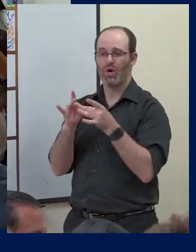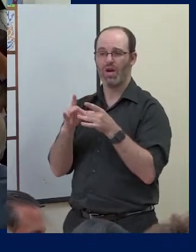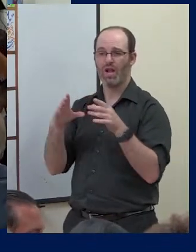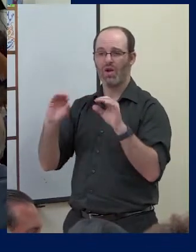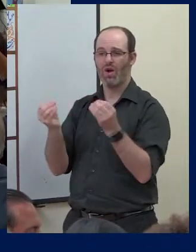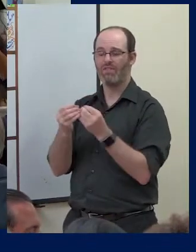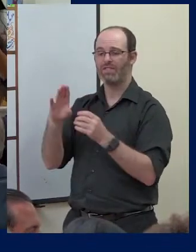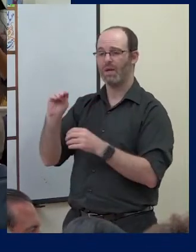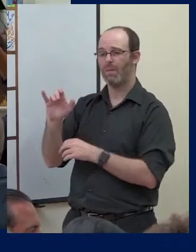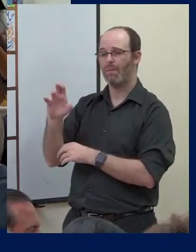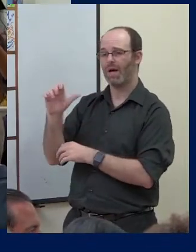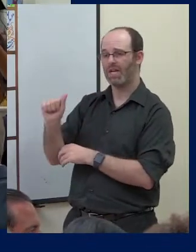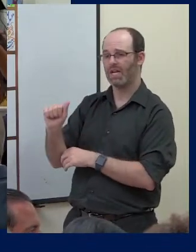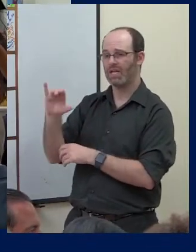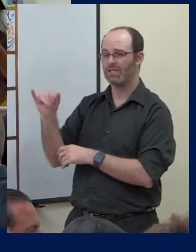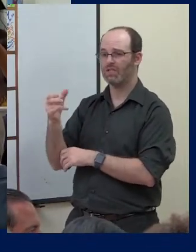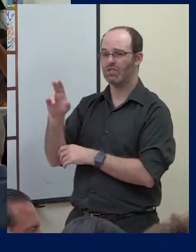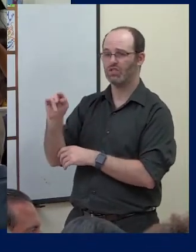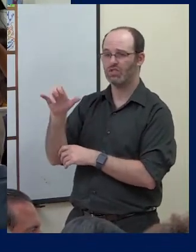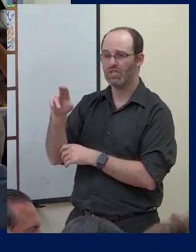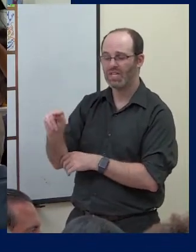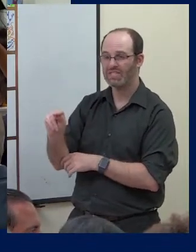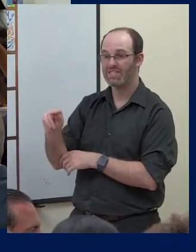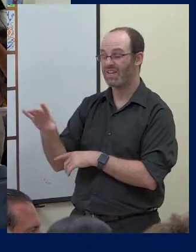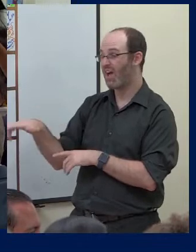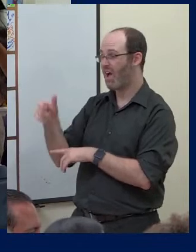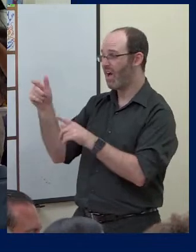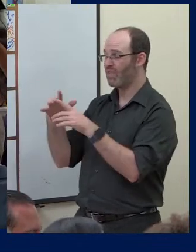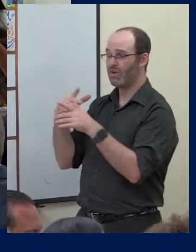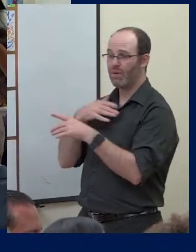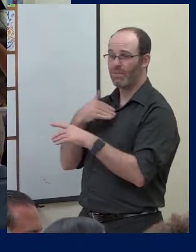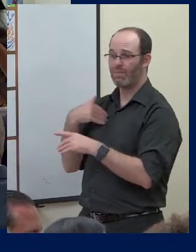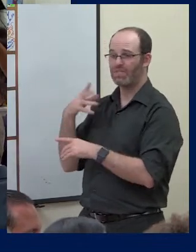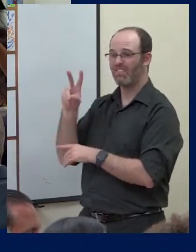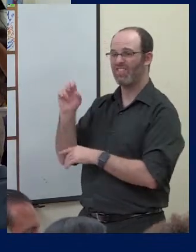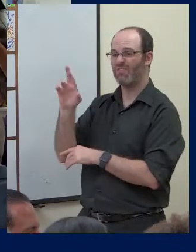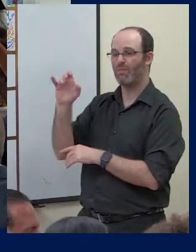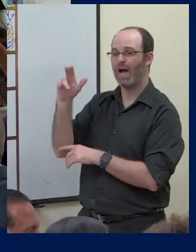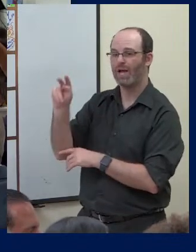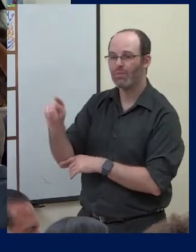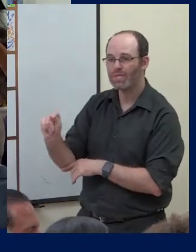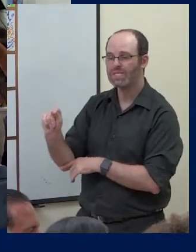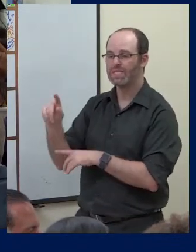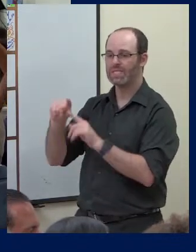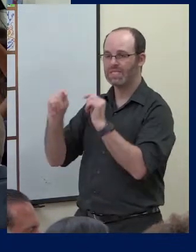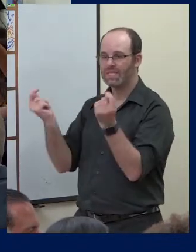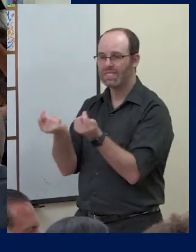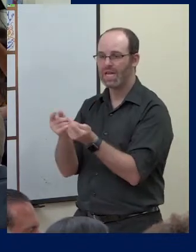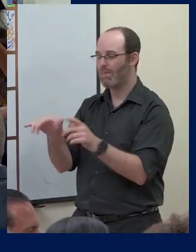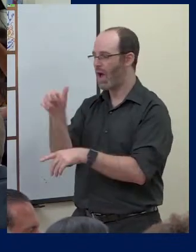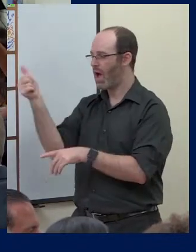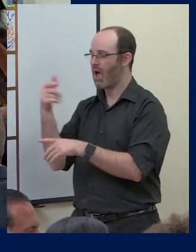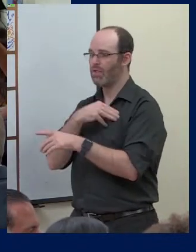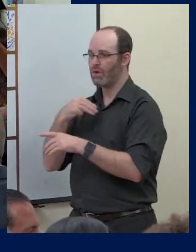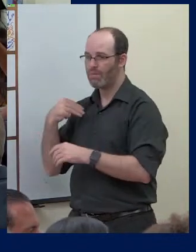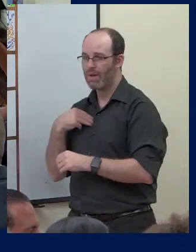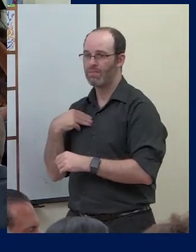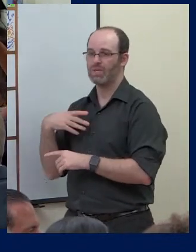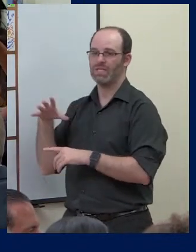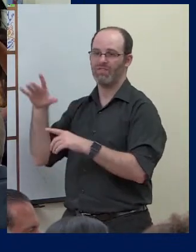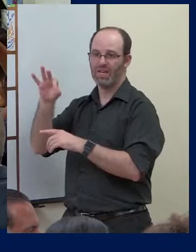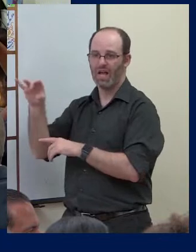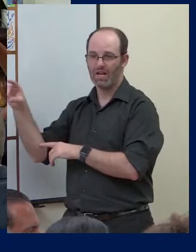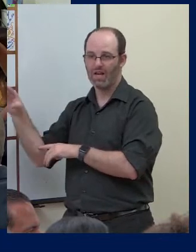We also have members of the vibrant team as well as other members of the office.